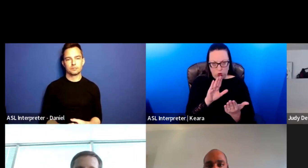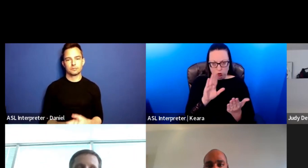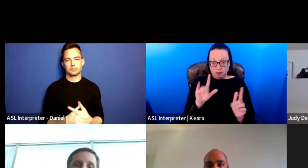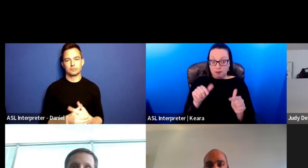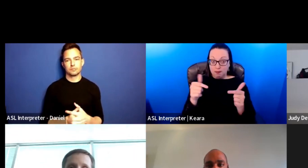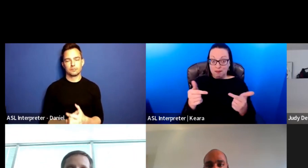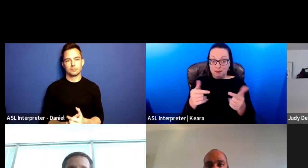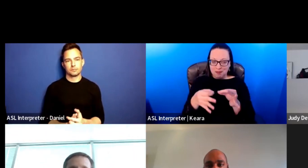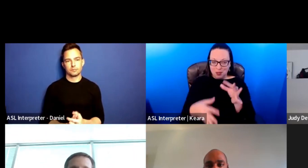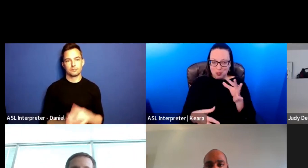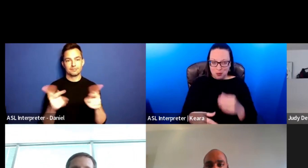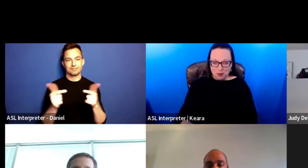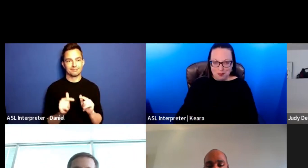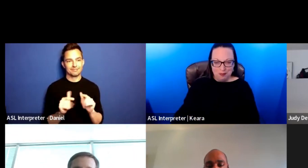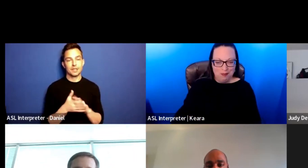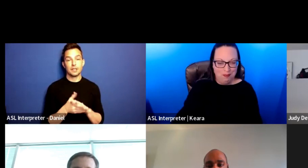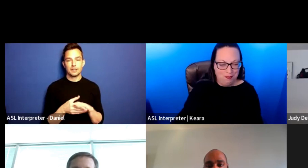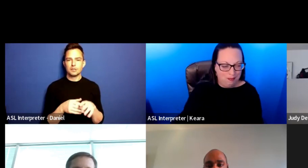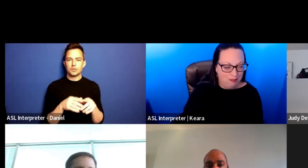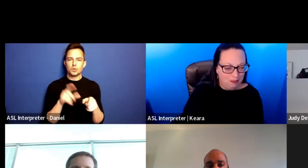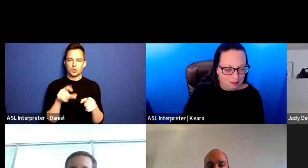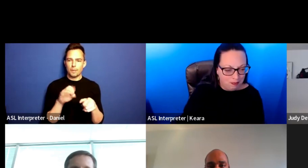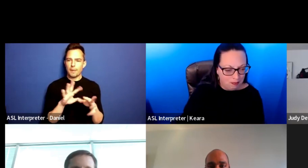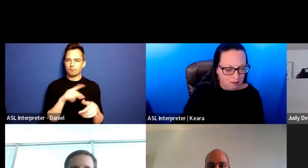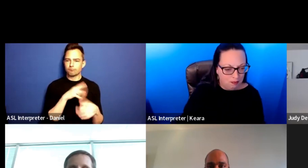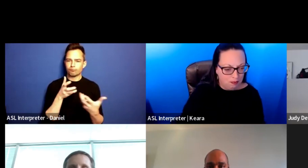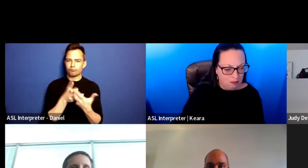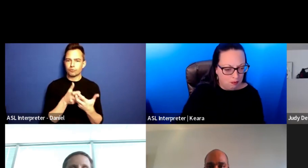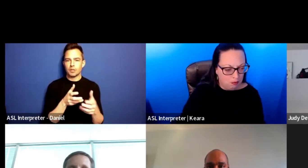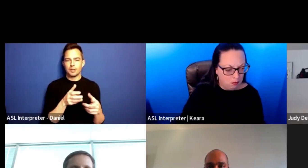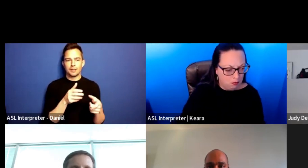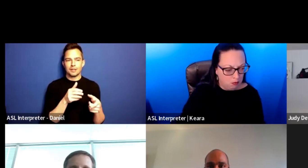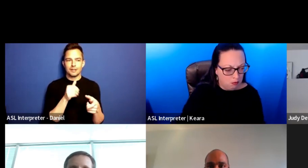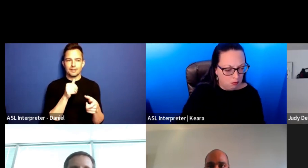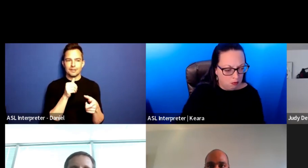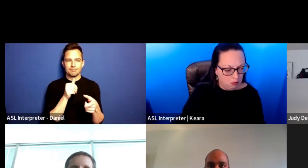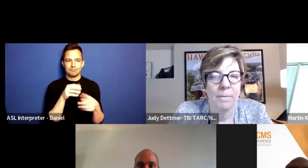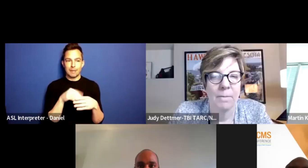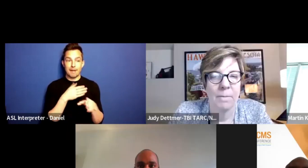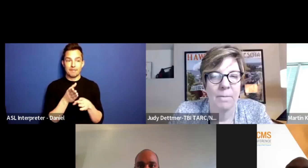and in my experience, right, you feel and it wasn't through anything that anybody did on purpose or consciously, but I